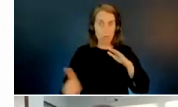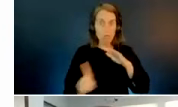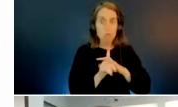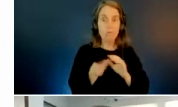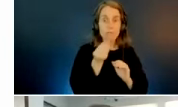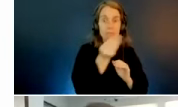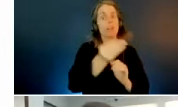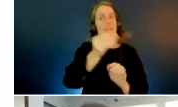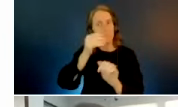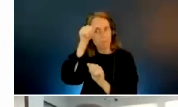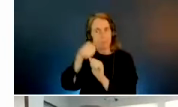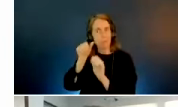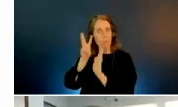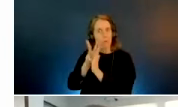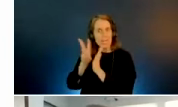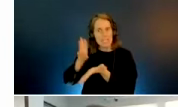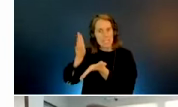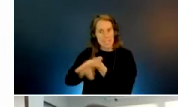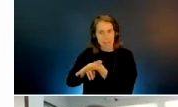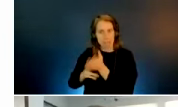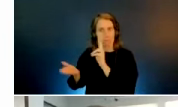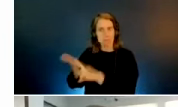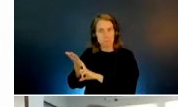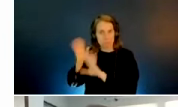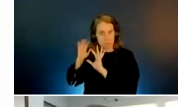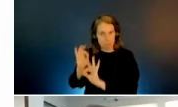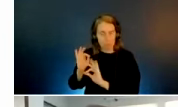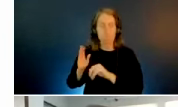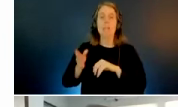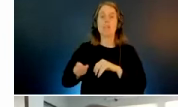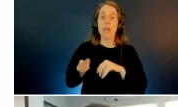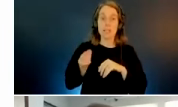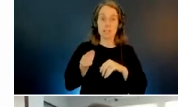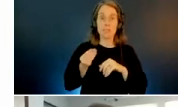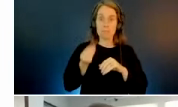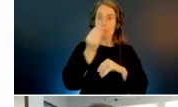signed and and everything you need you can give it to somebody else to drop off at your